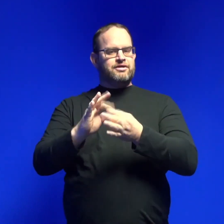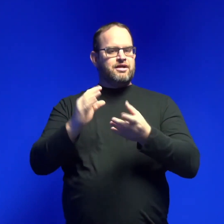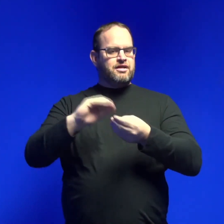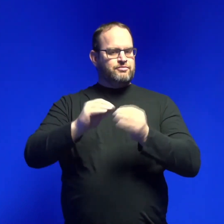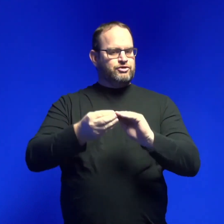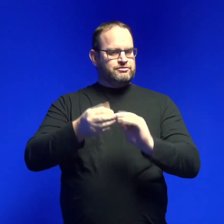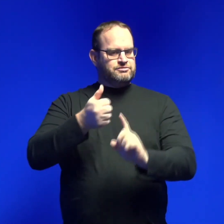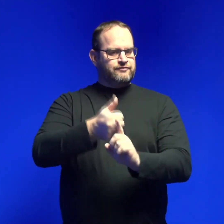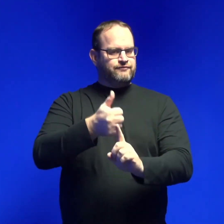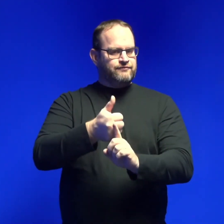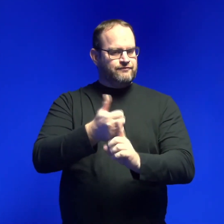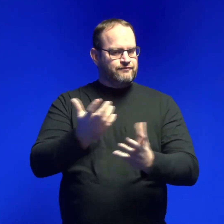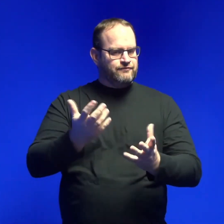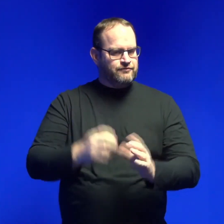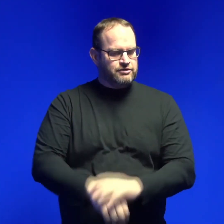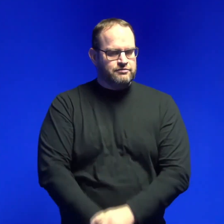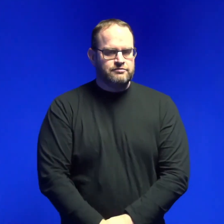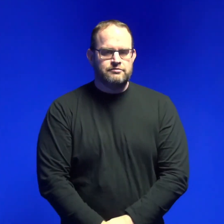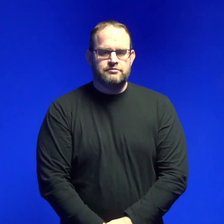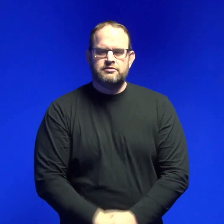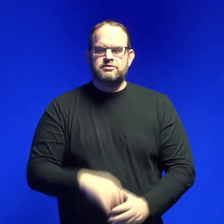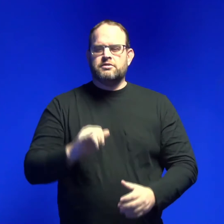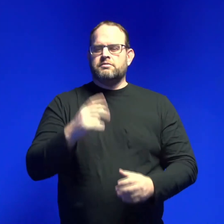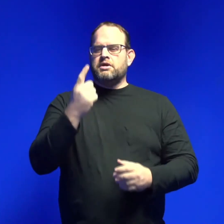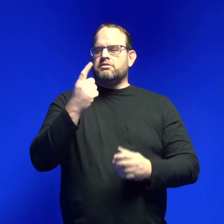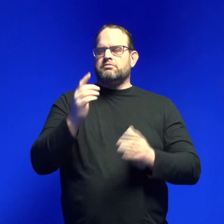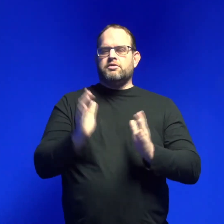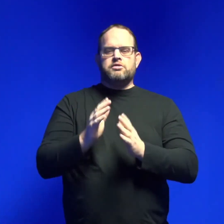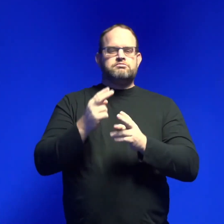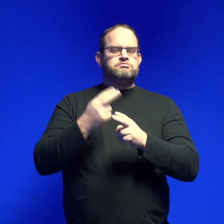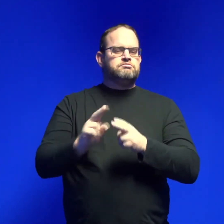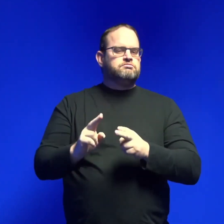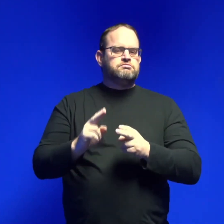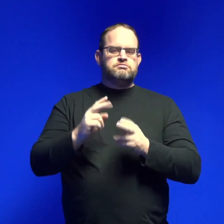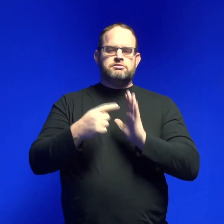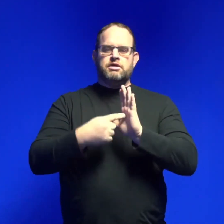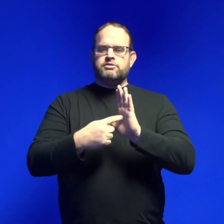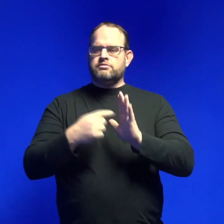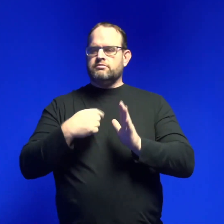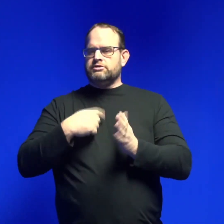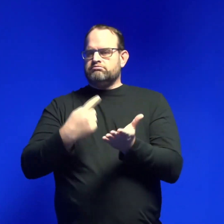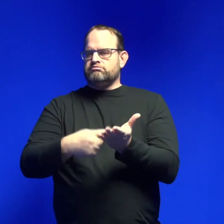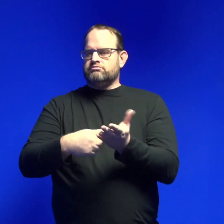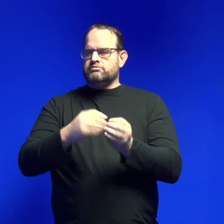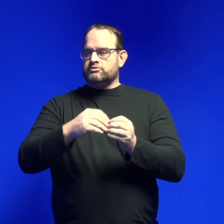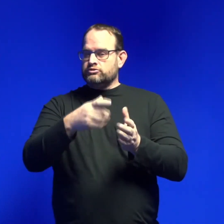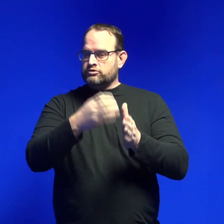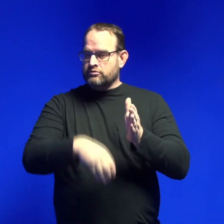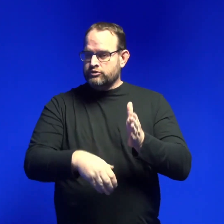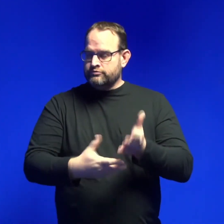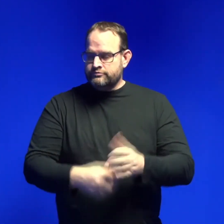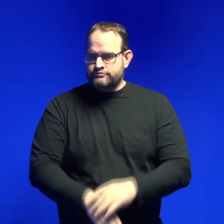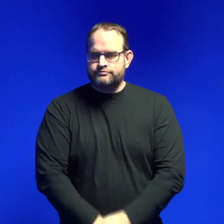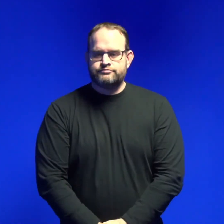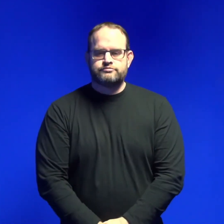The spatial relationship is there. This is just one quick example that is contained in the chapter.